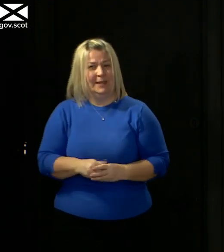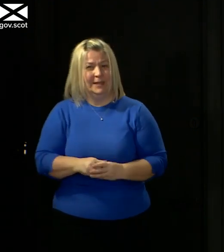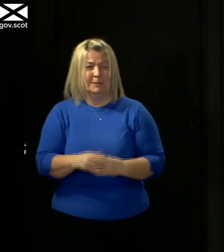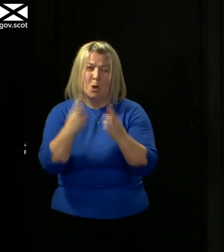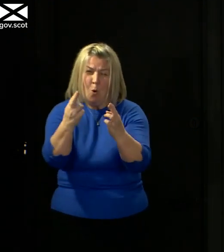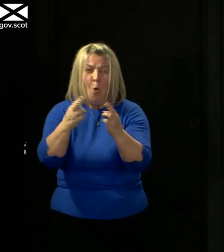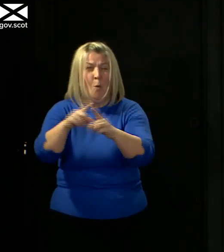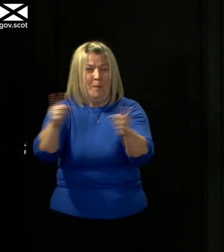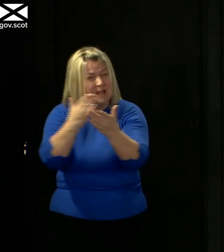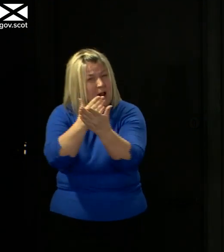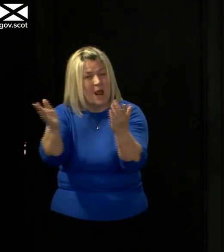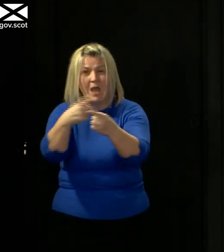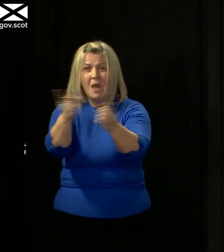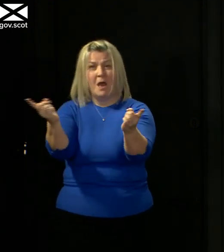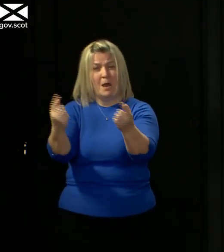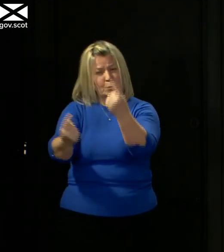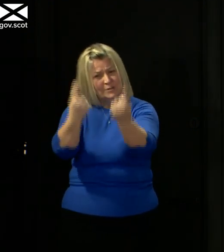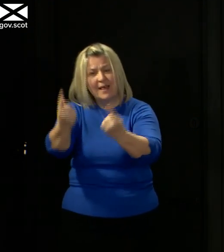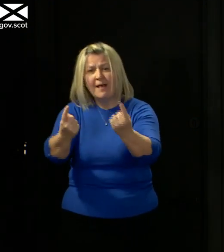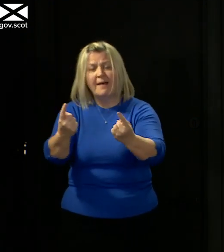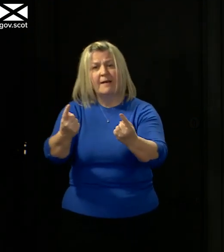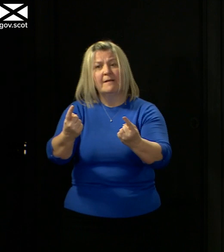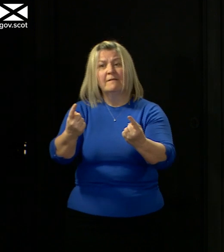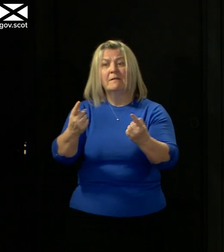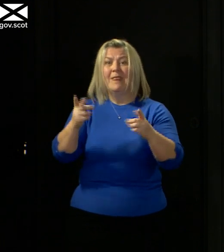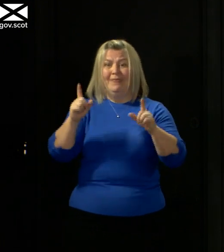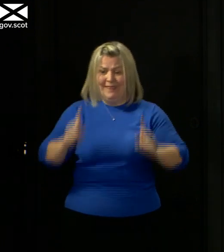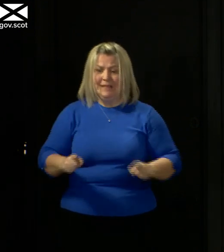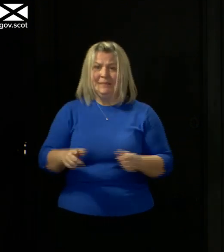very difficult challenging rapidly evolving situation we need to make sure